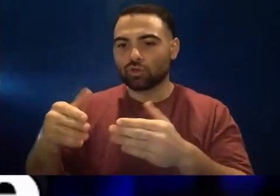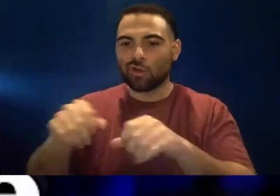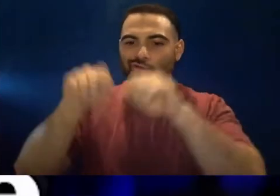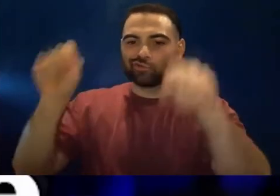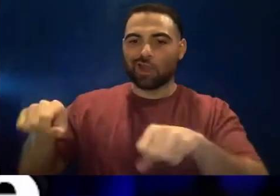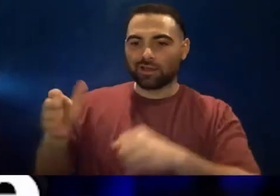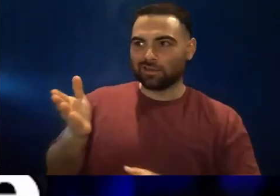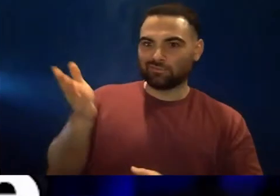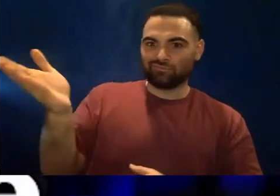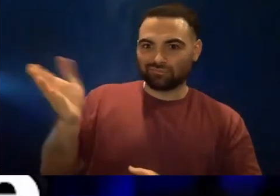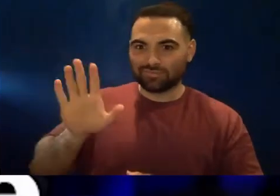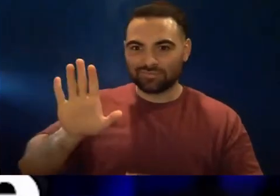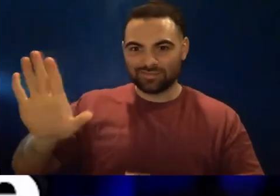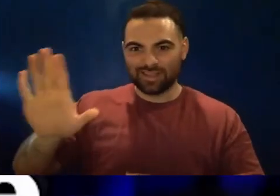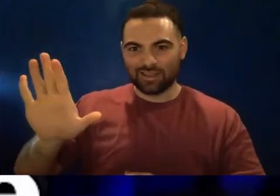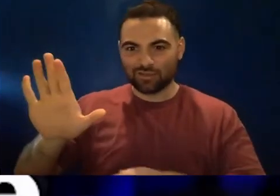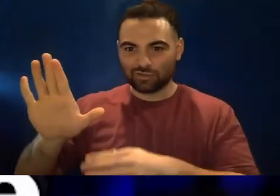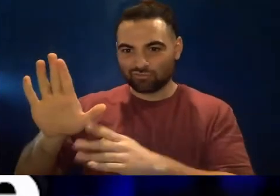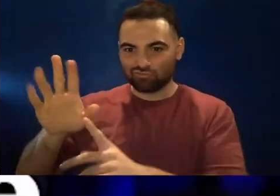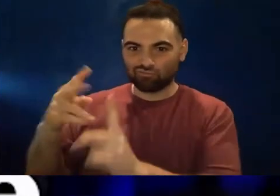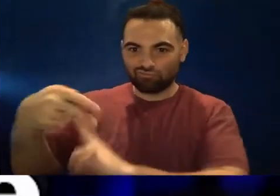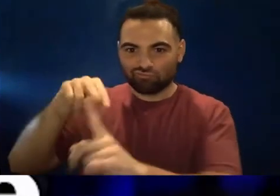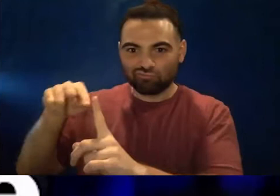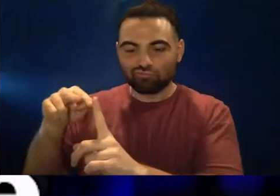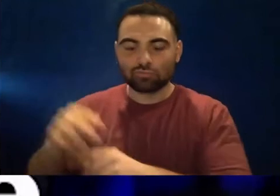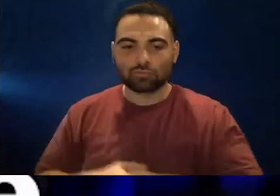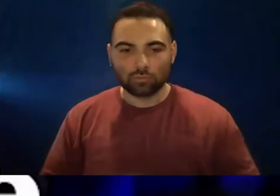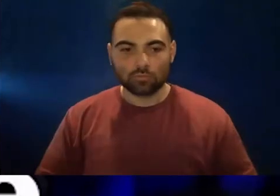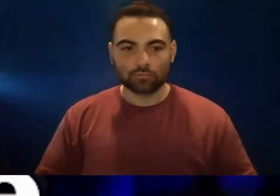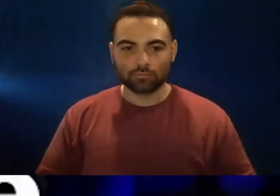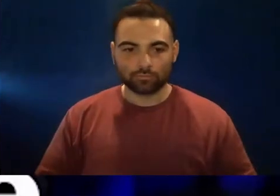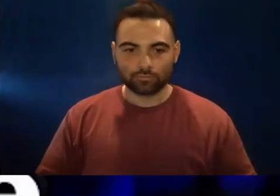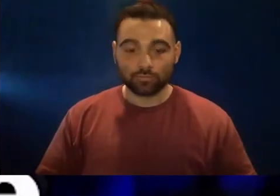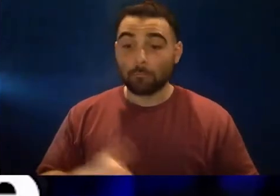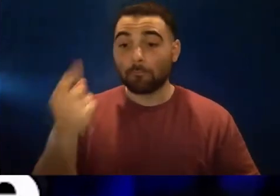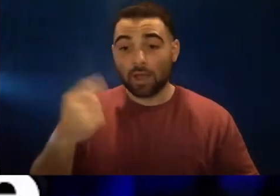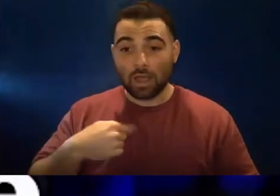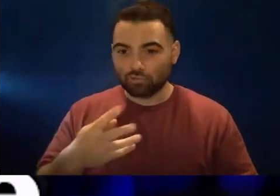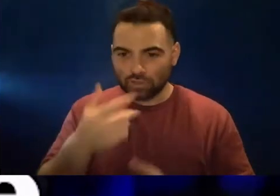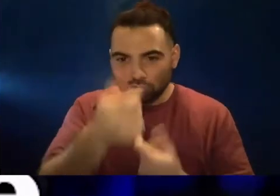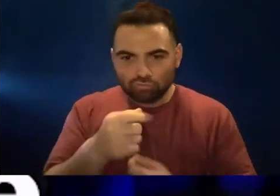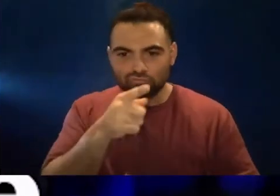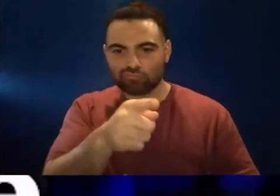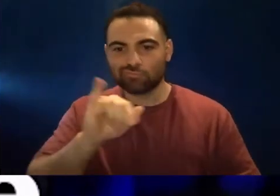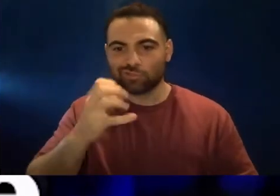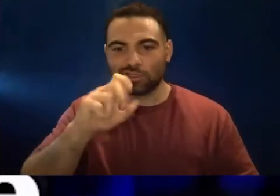And I was interested in Jessica's activism in general at first, when I first got to know her,